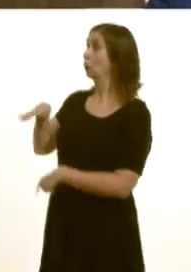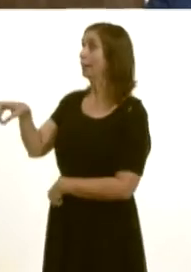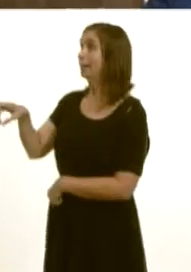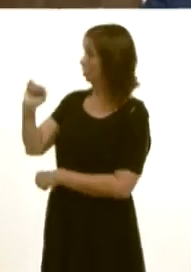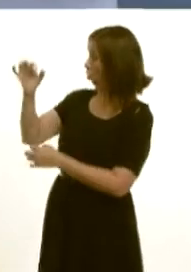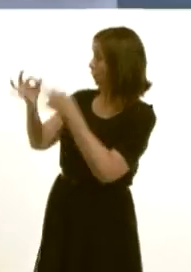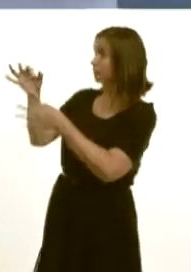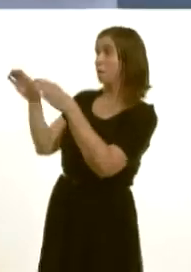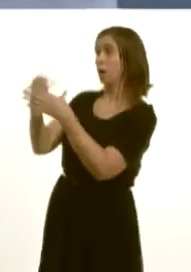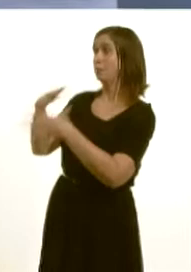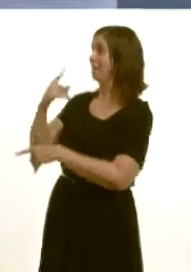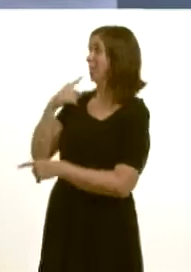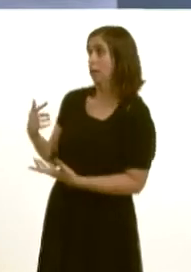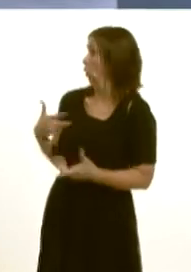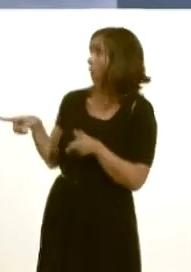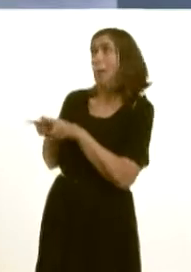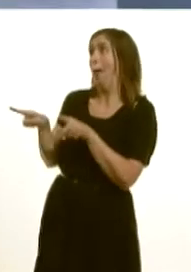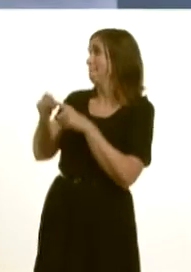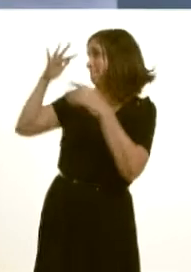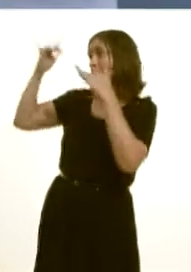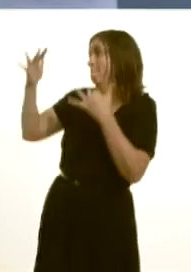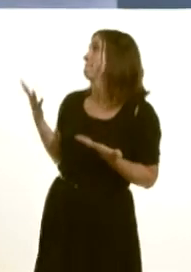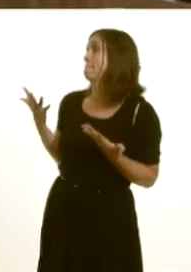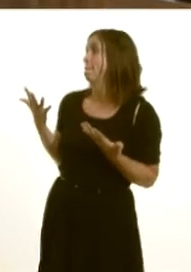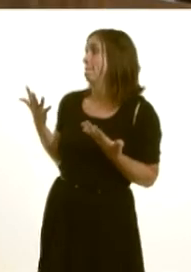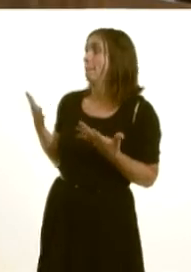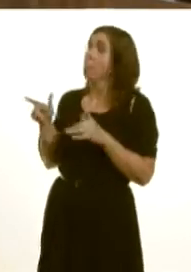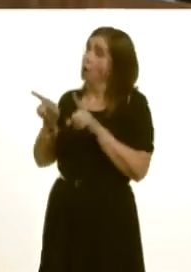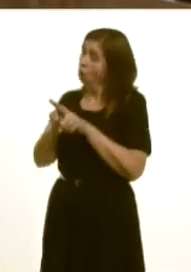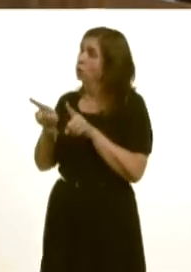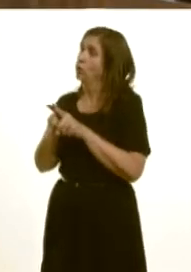that the situation is exactly the same. Carwyn Jones: Secondly, I do not believe that